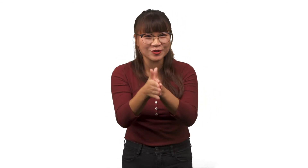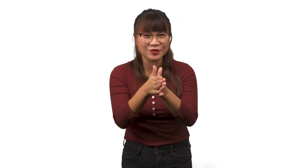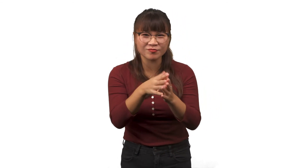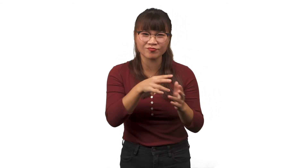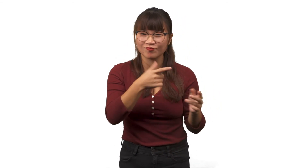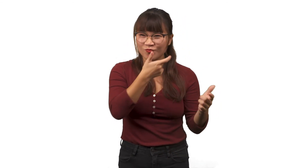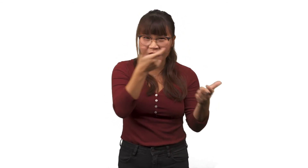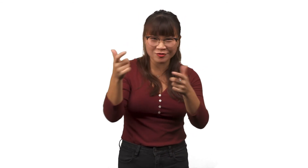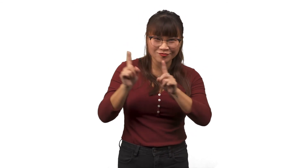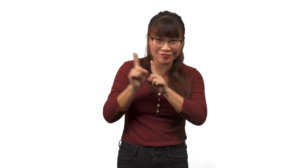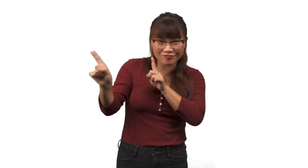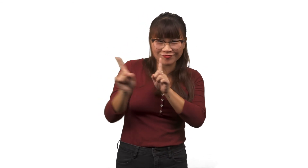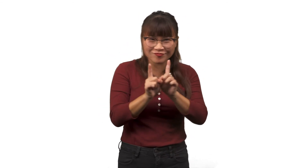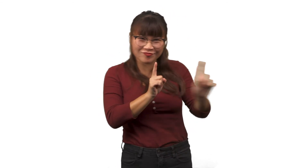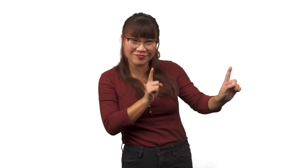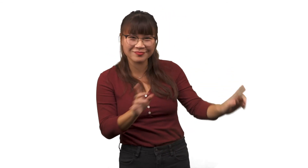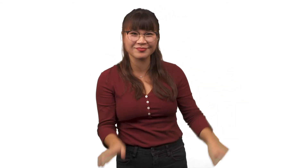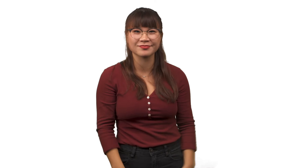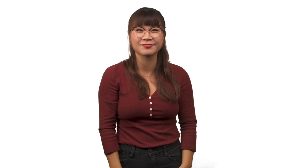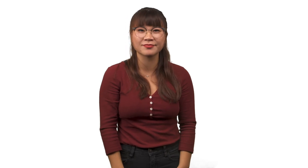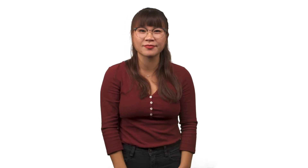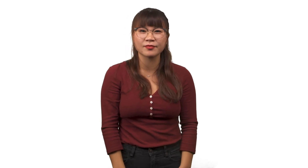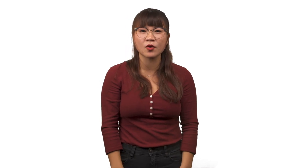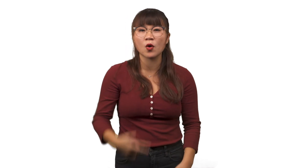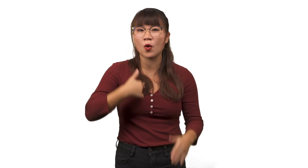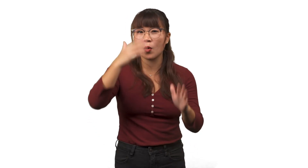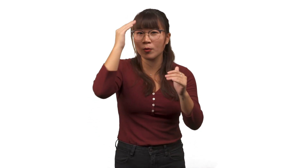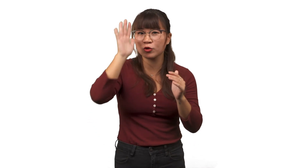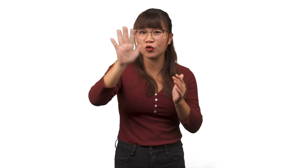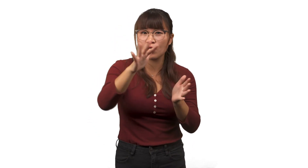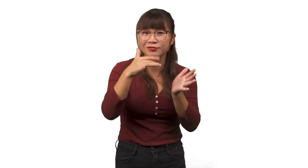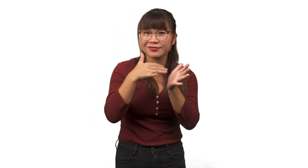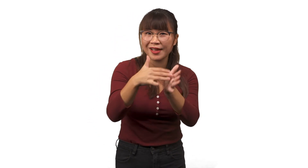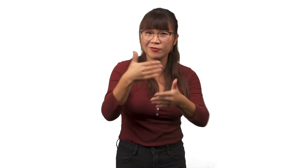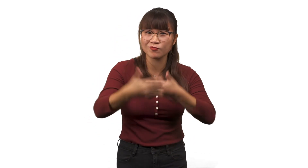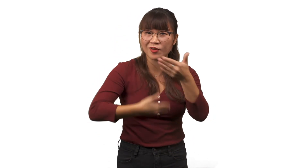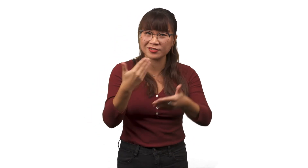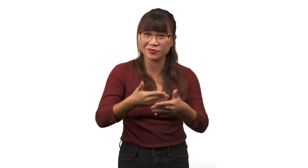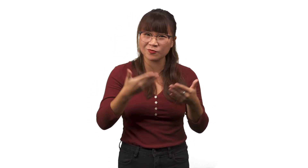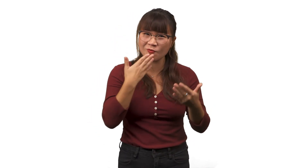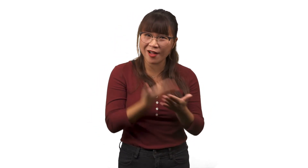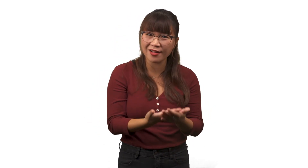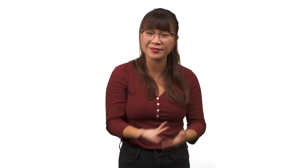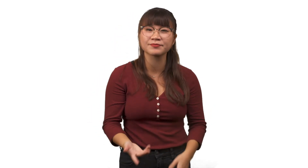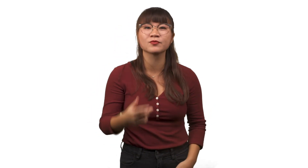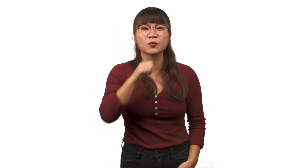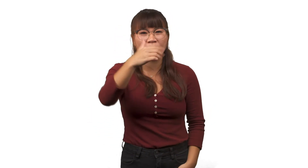Wear your mask, wash your hands and watch your distance. I hope your studies are progressing well.